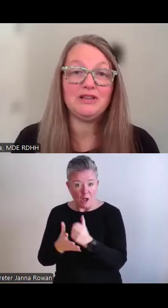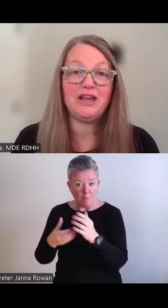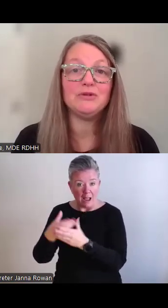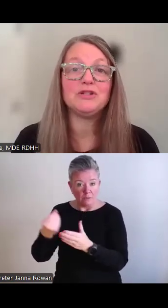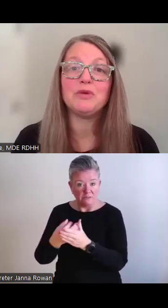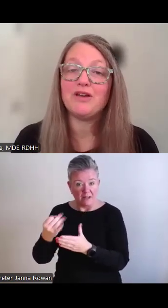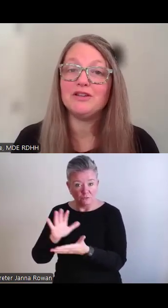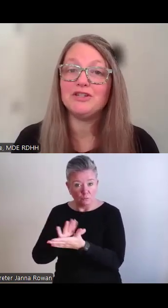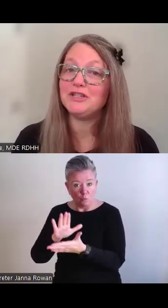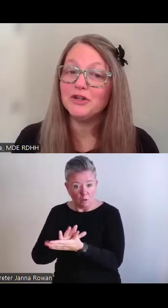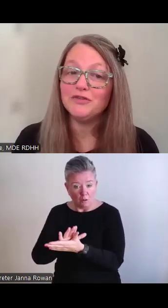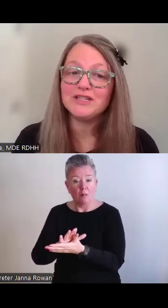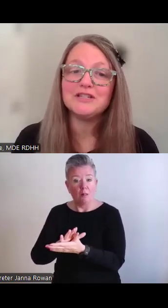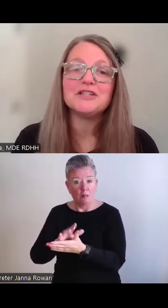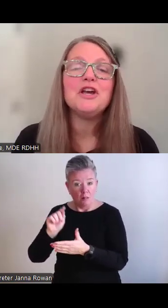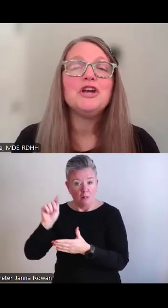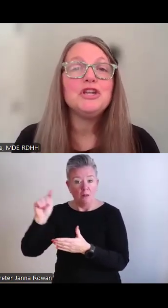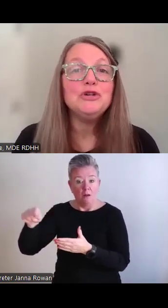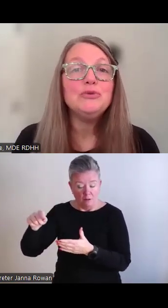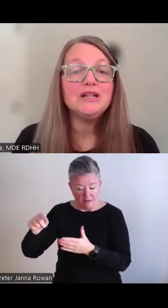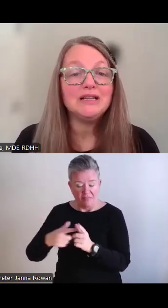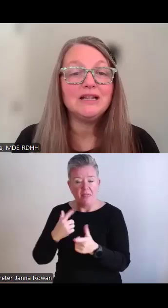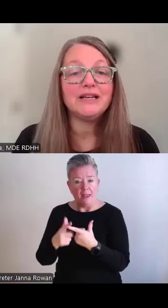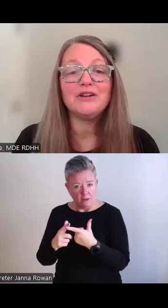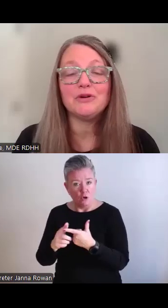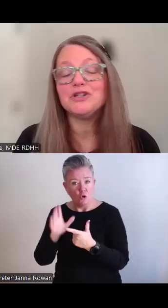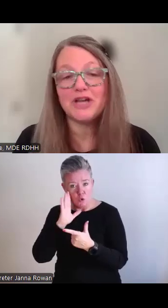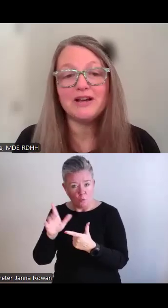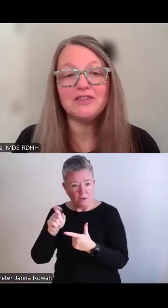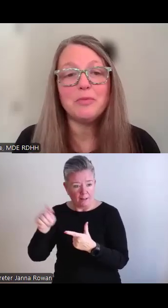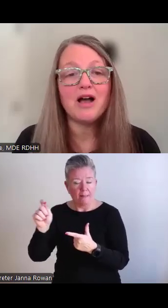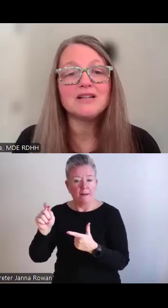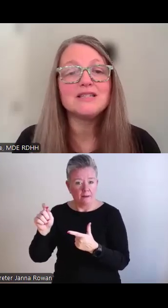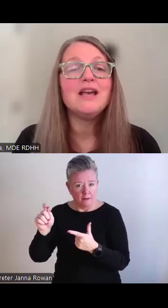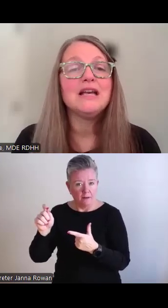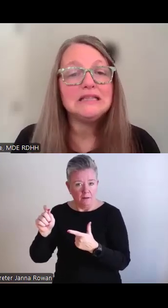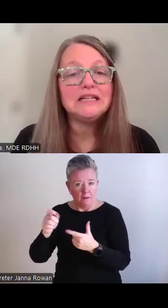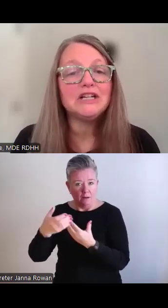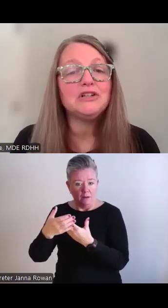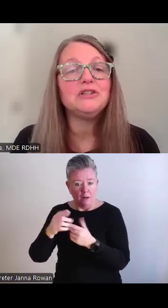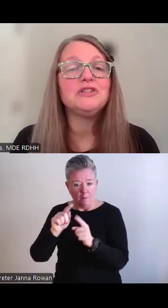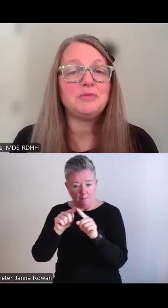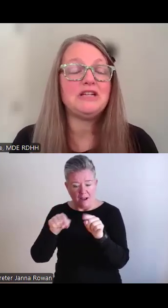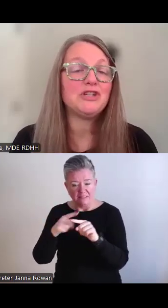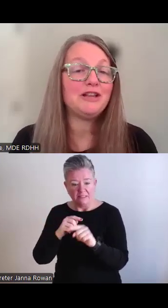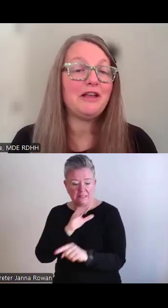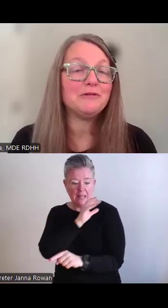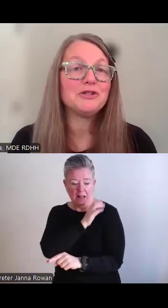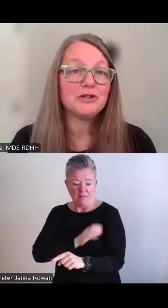and language pathology services, you would click or check the box "clinical speech and language